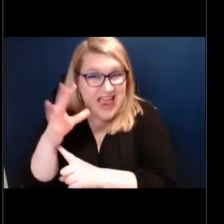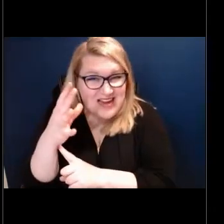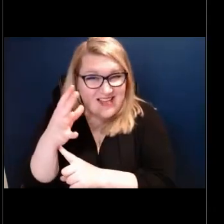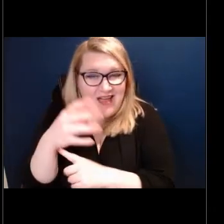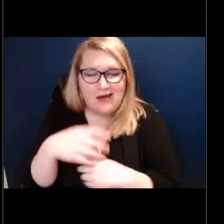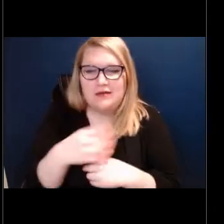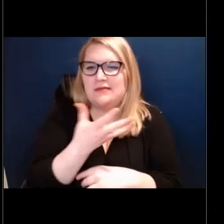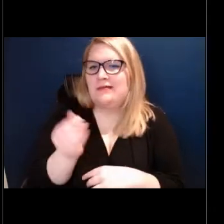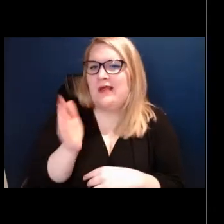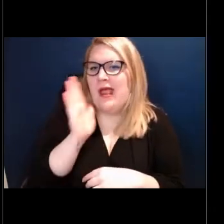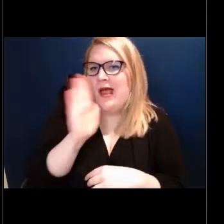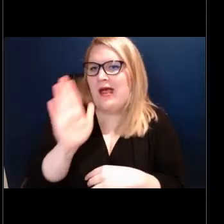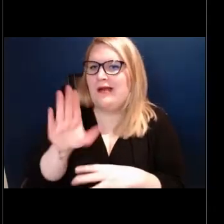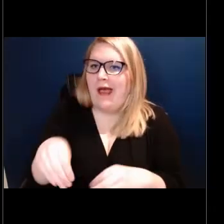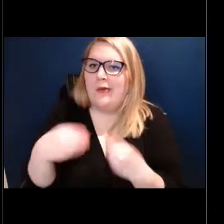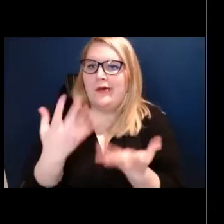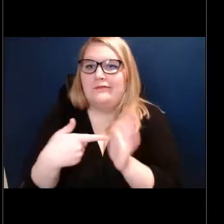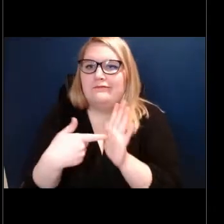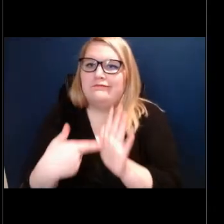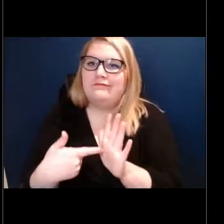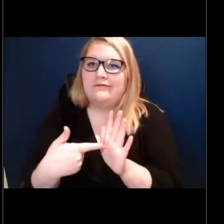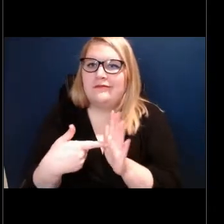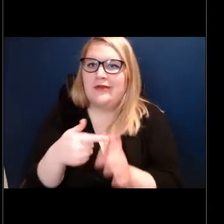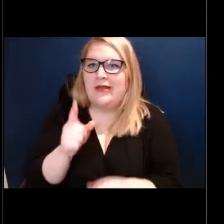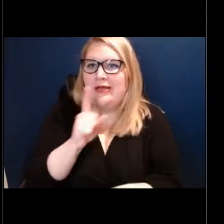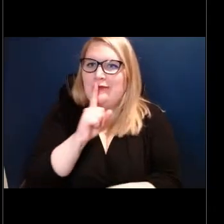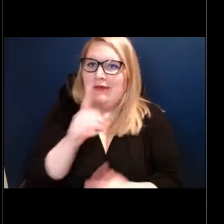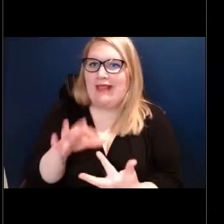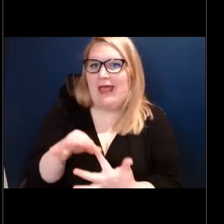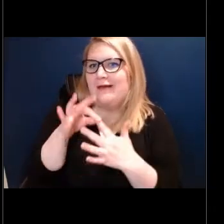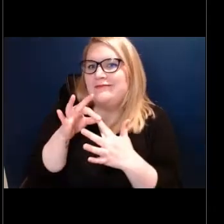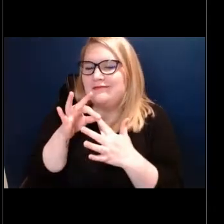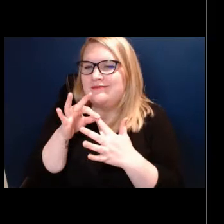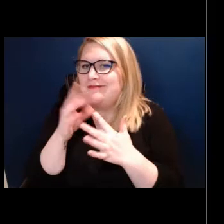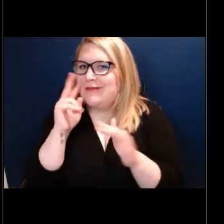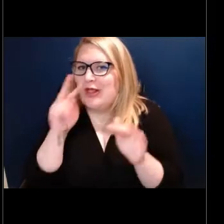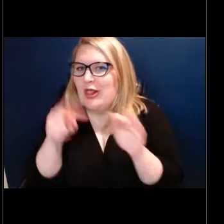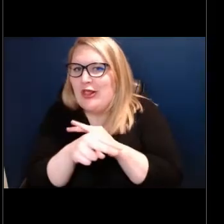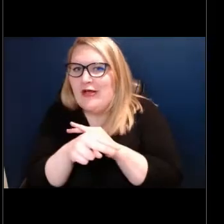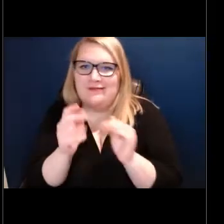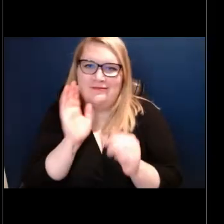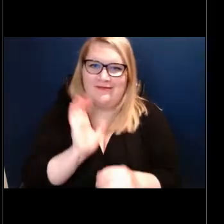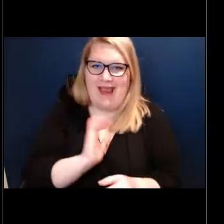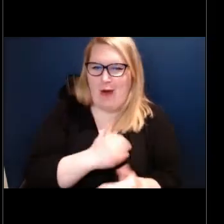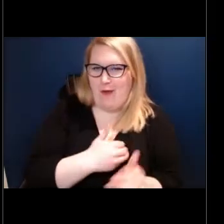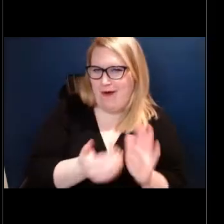kind of an exclusive insight into our satellite operations and also give you a special view of our rooftop